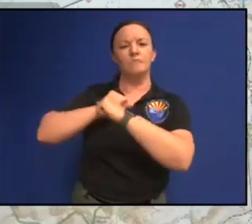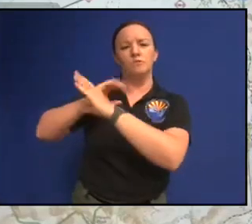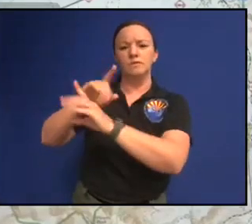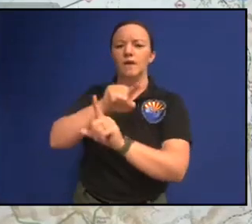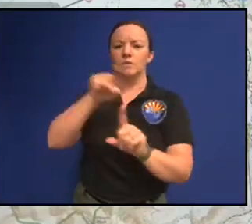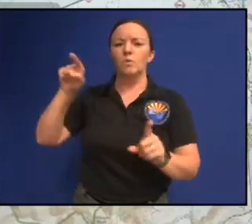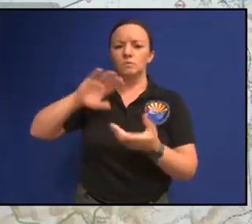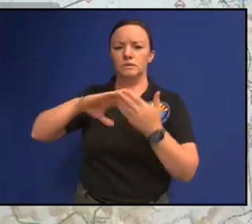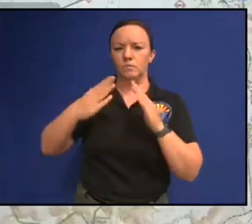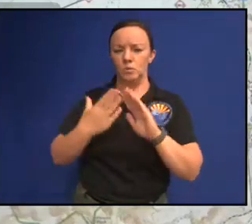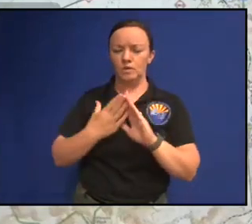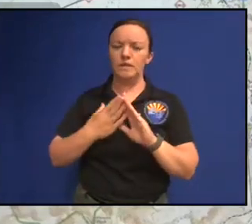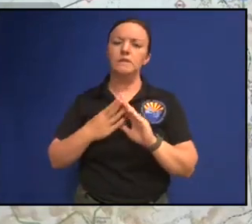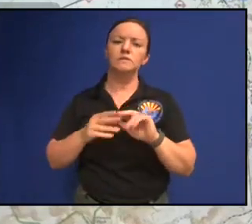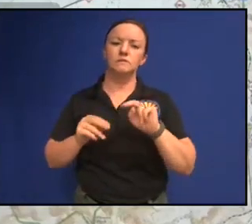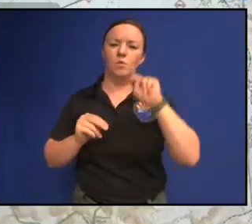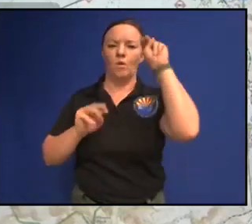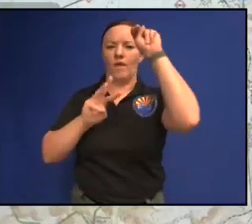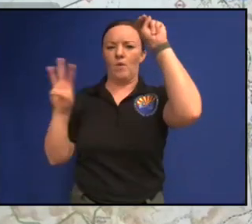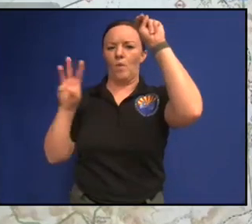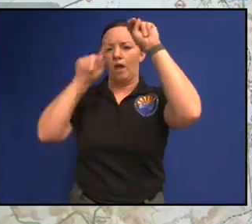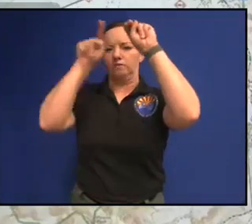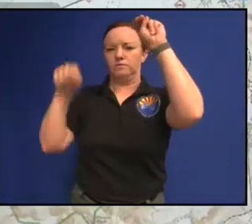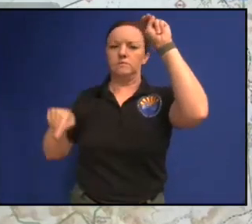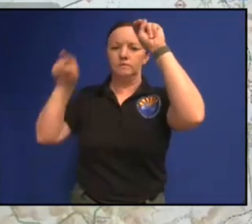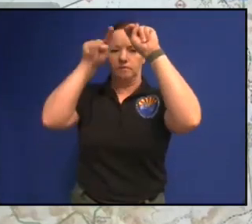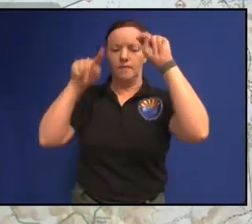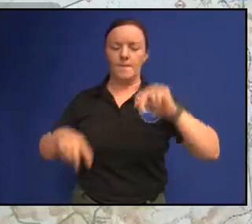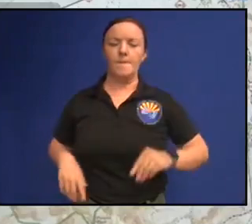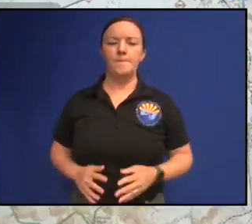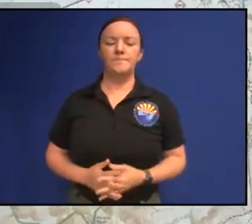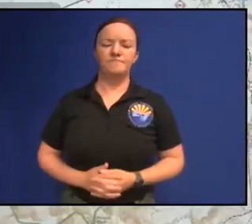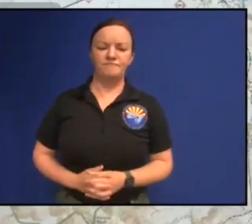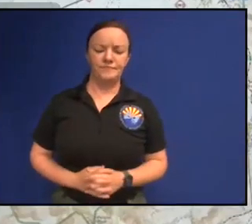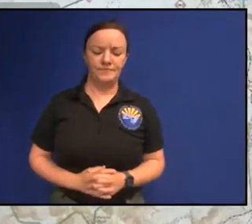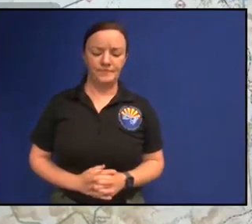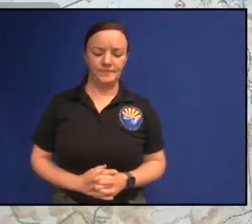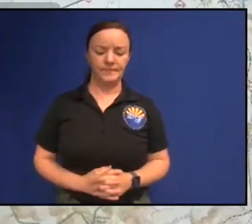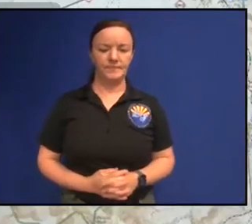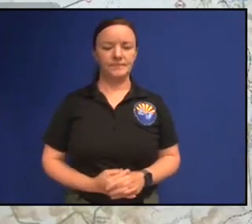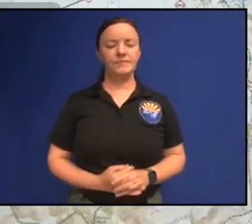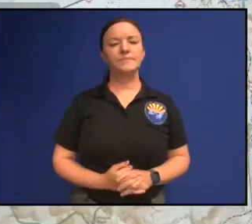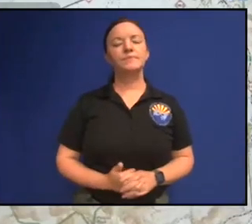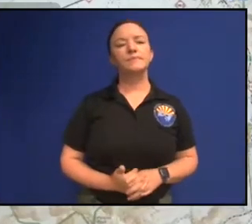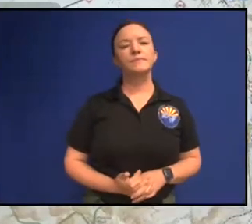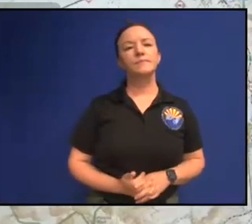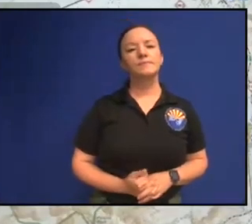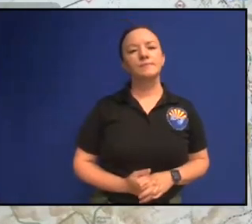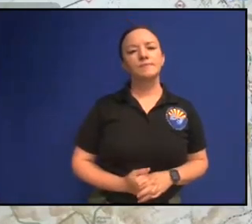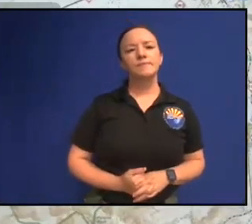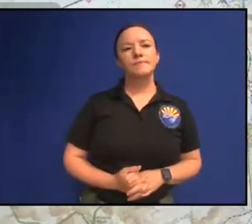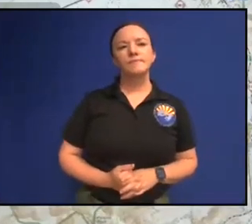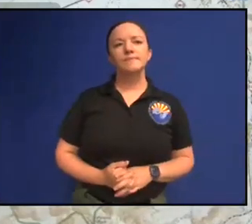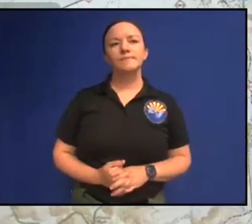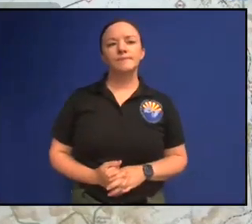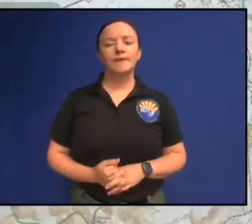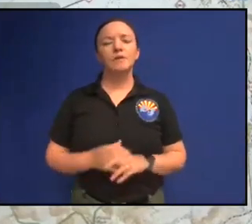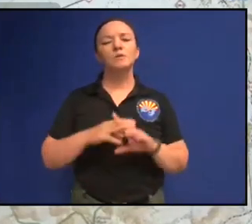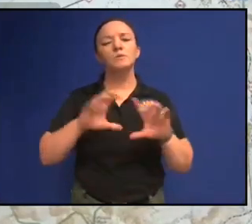FIRE. SO WE HAVE CUTTING AND IMPROVEMENT THAT'S ABOUT TO THIS LOCATION ON THE MAP.